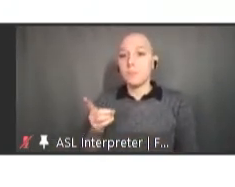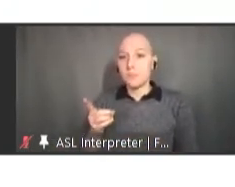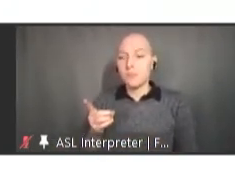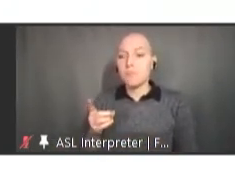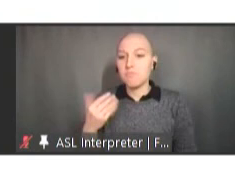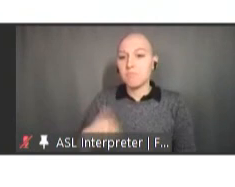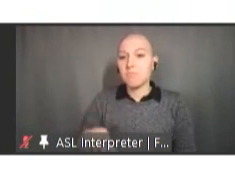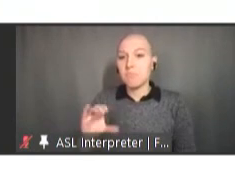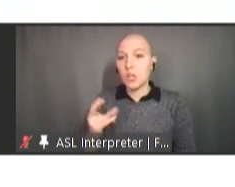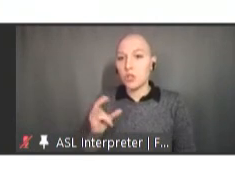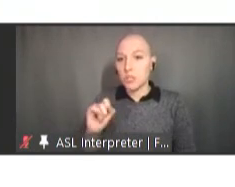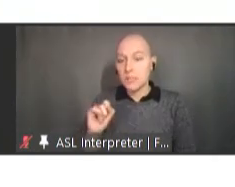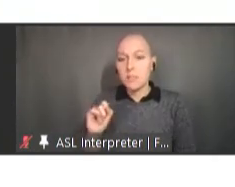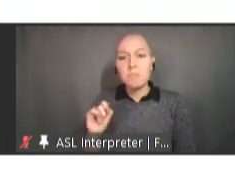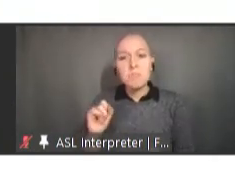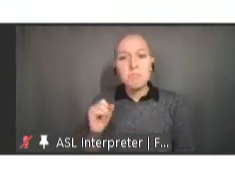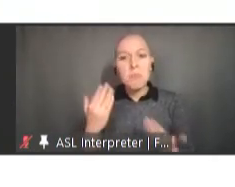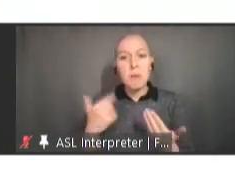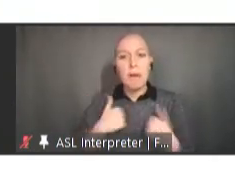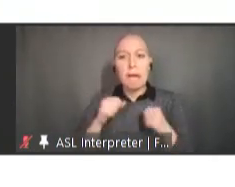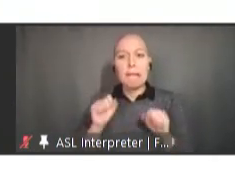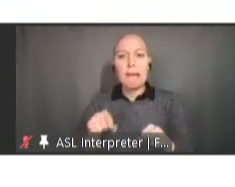because I think I'm more of the mundane operational person here.